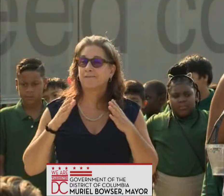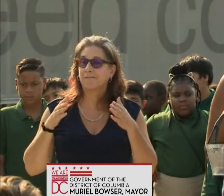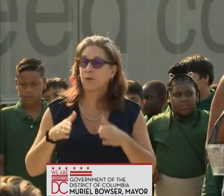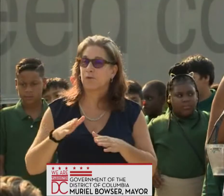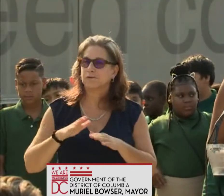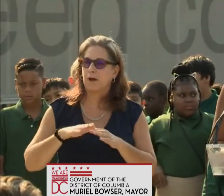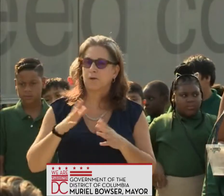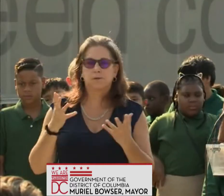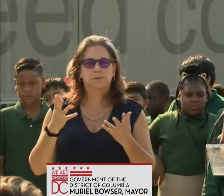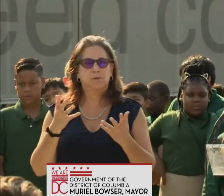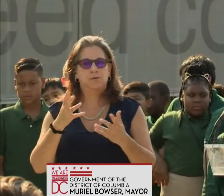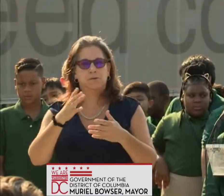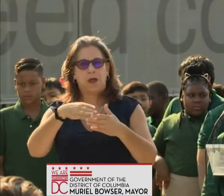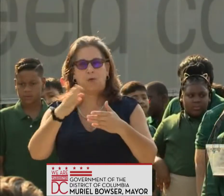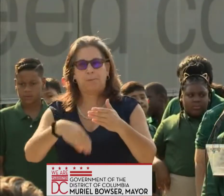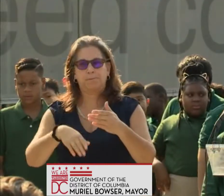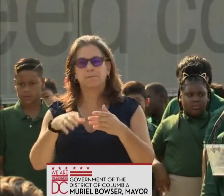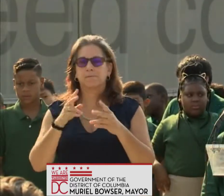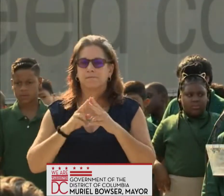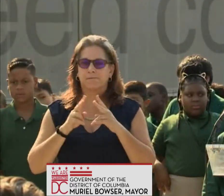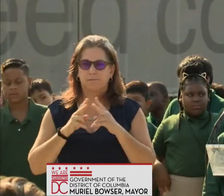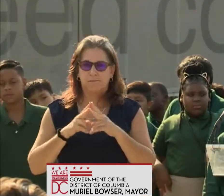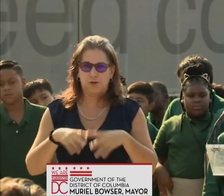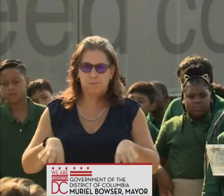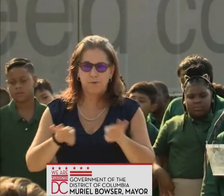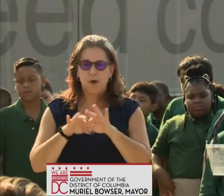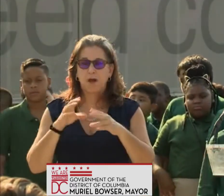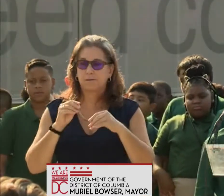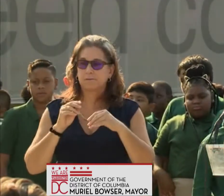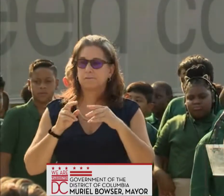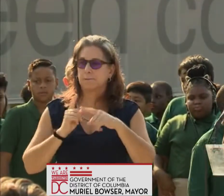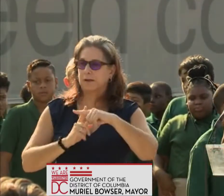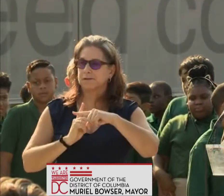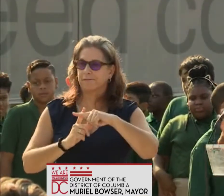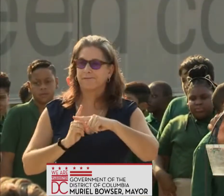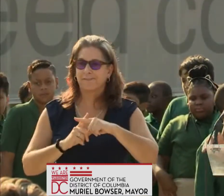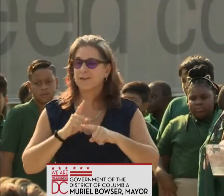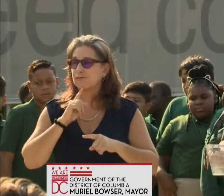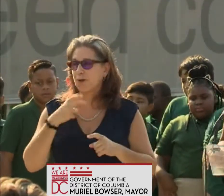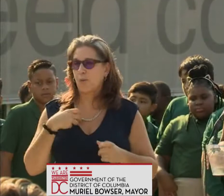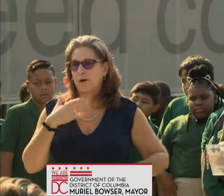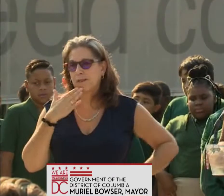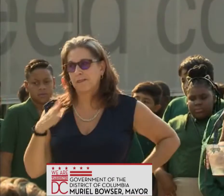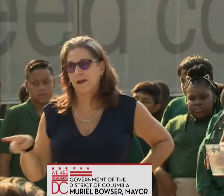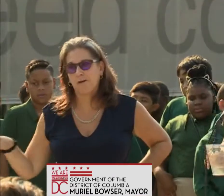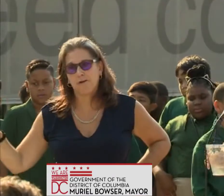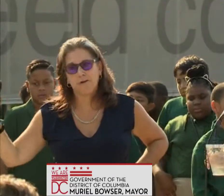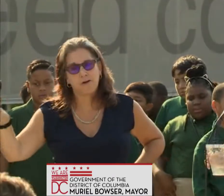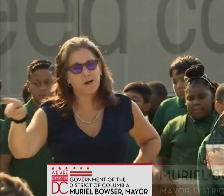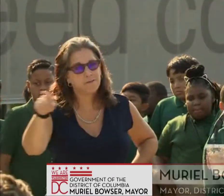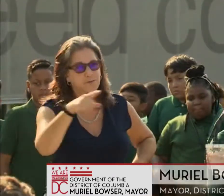the Murray Reid family we thank you for all that you have done we wanted to be